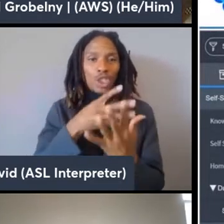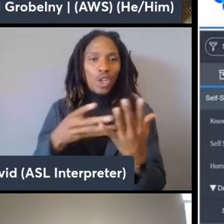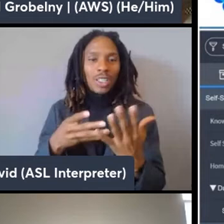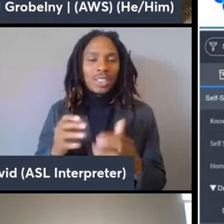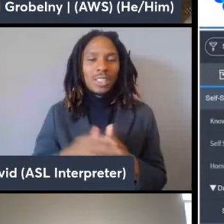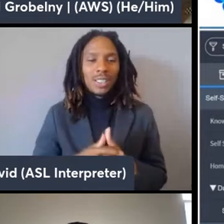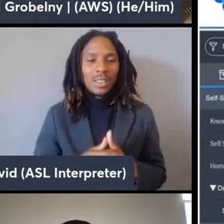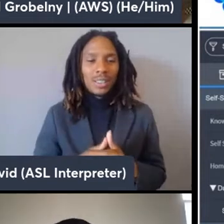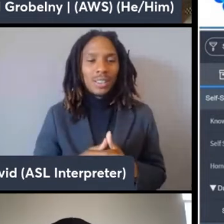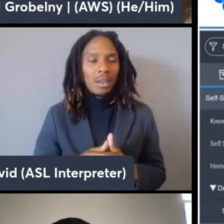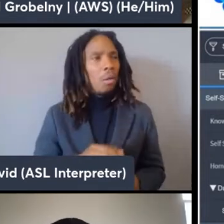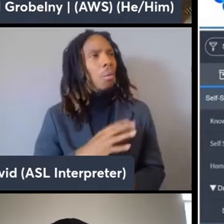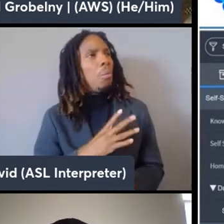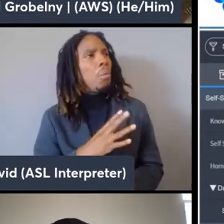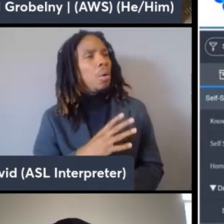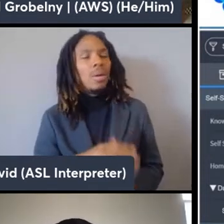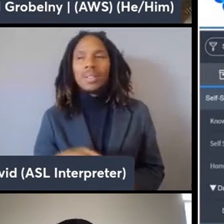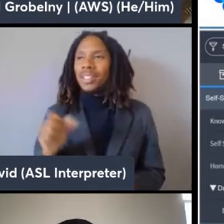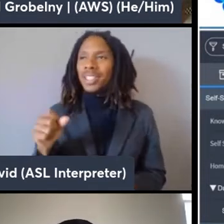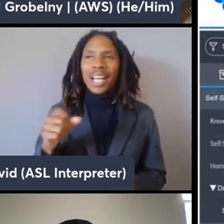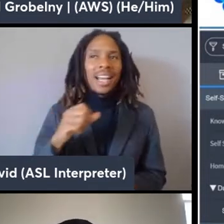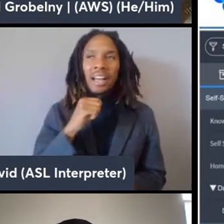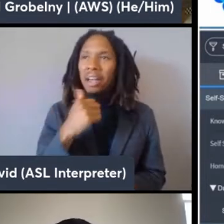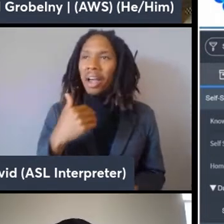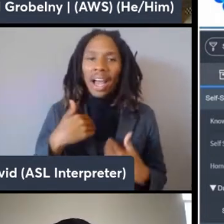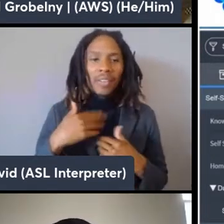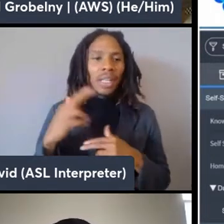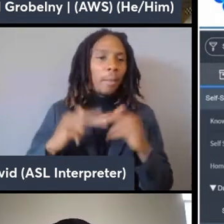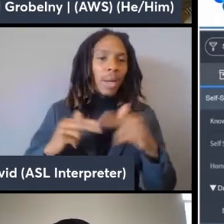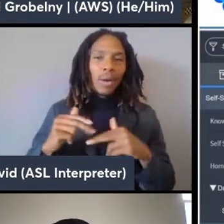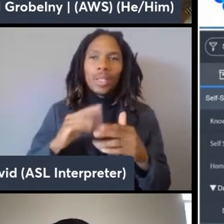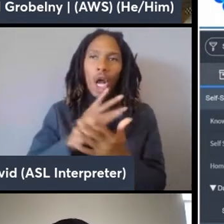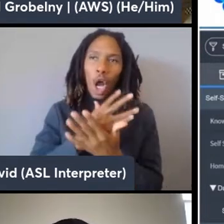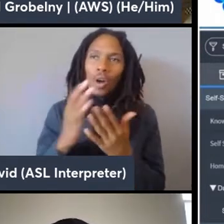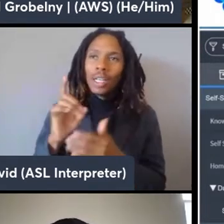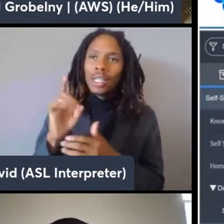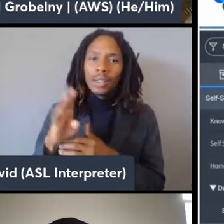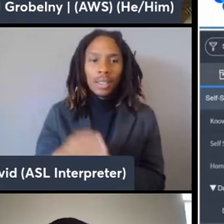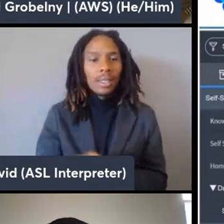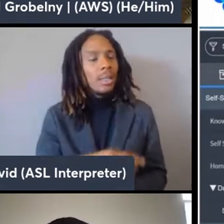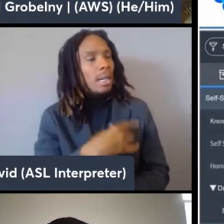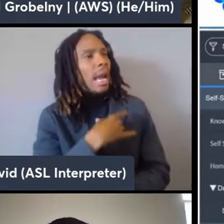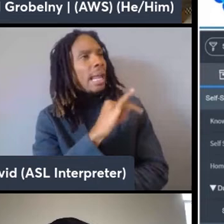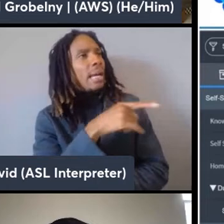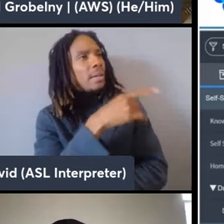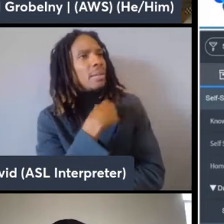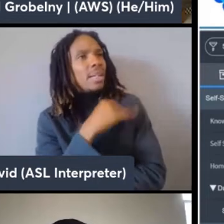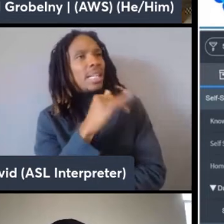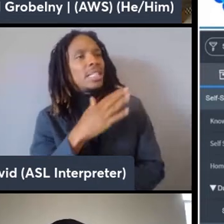Cool. Yeah, I don't have to build the whole dashboard. Well, I like it. This is my level of development, right?